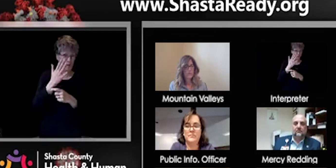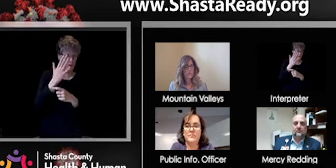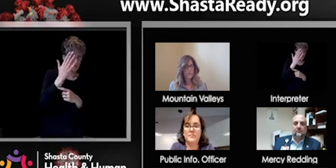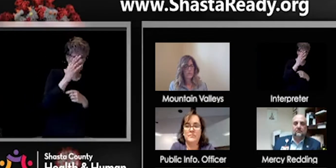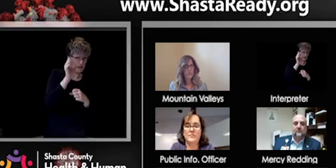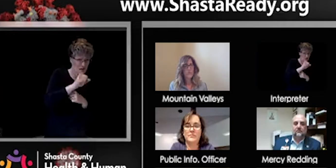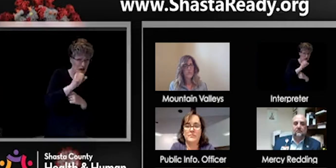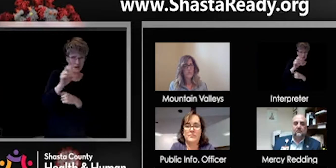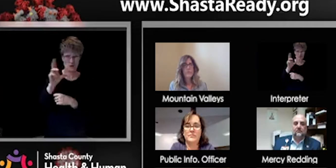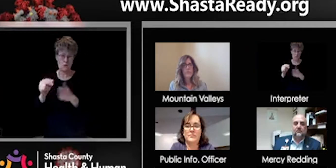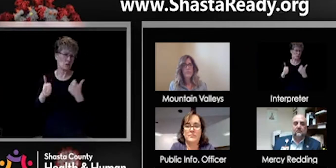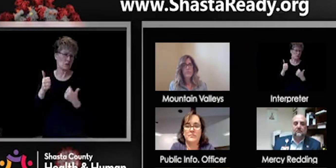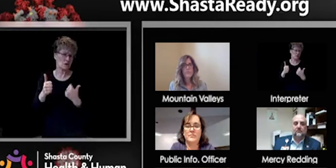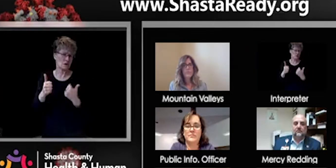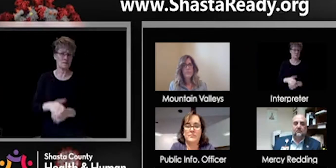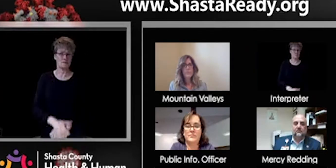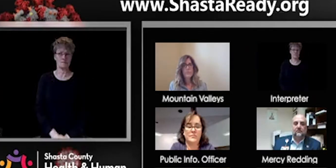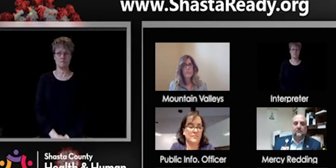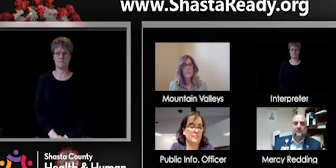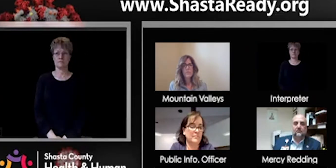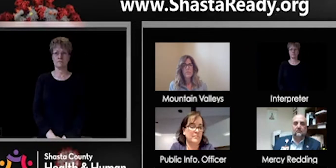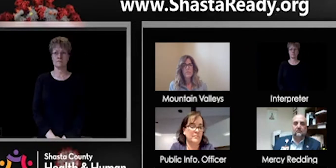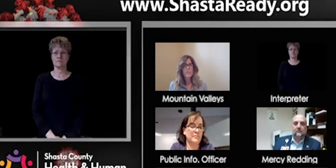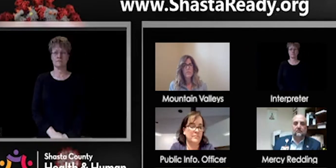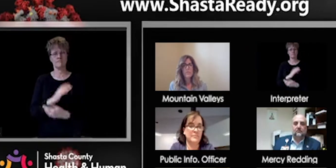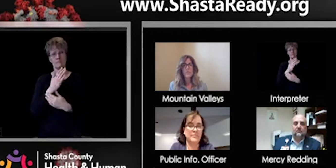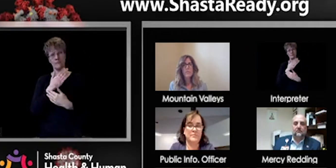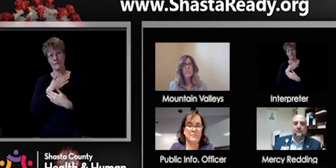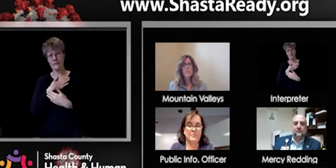it’s been discussed amongst my colleagues and other counties and with the state Public